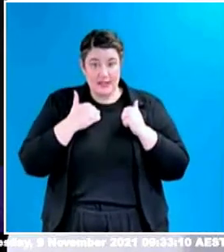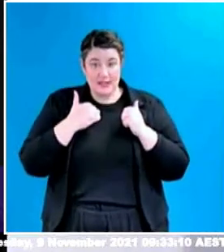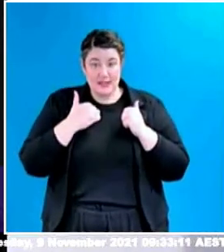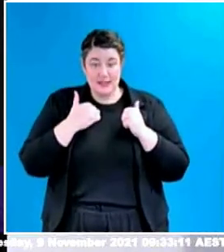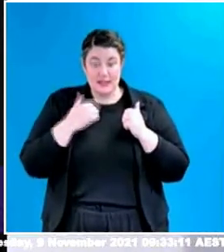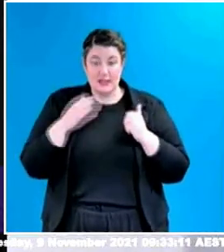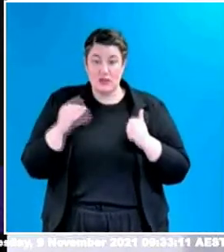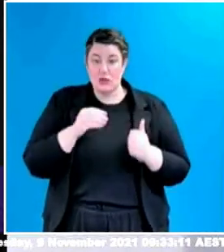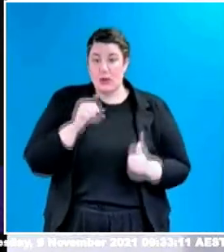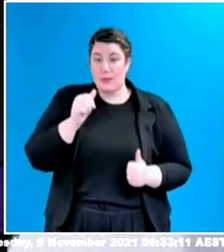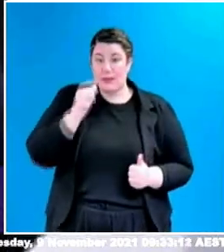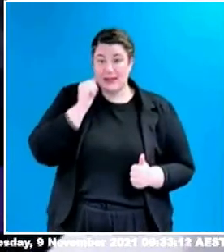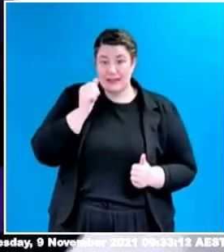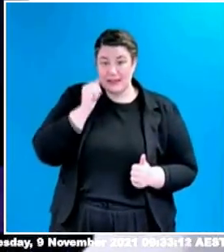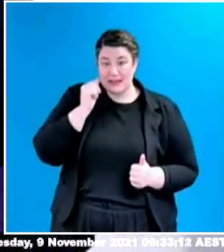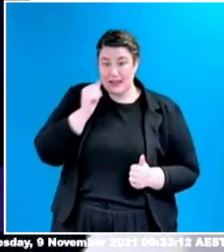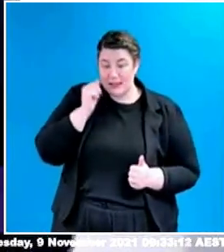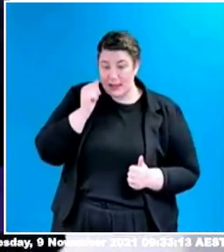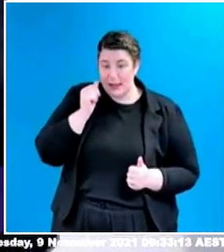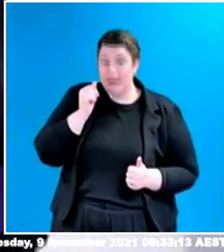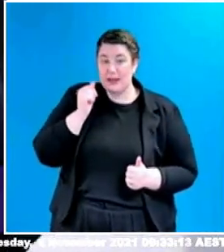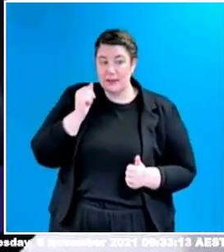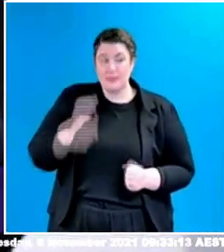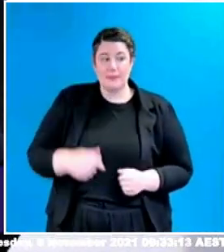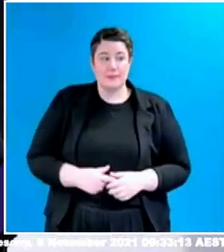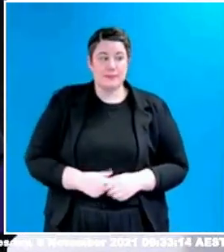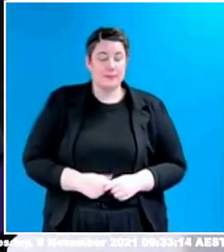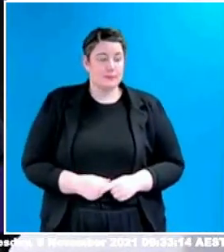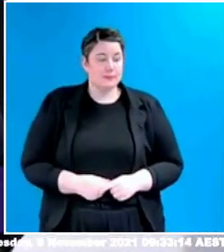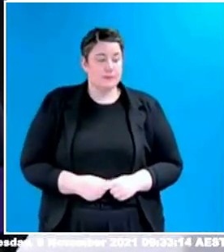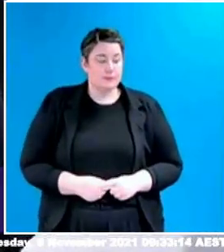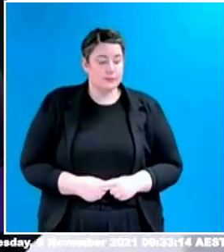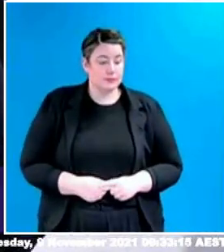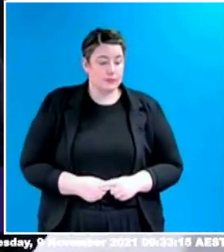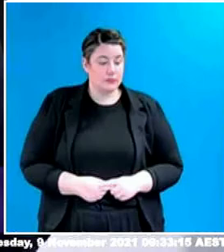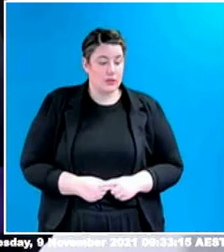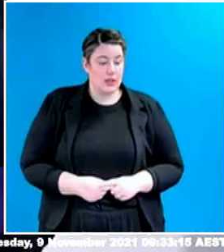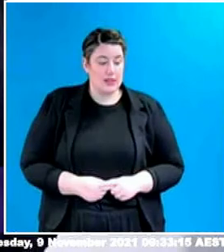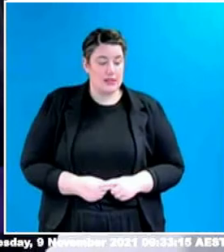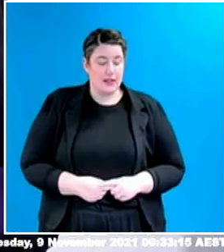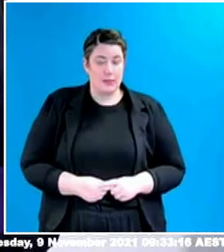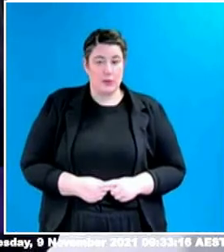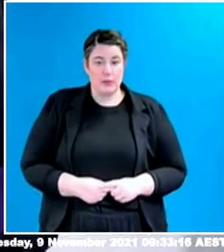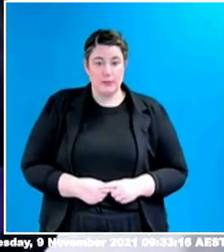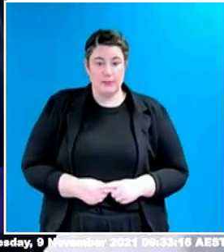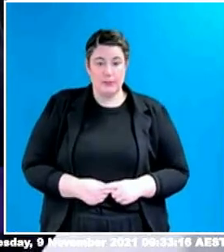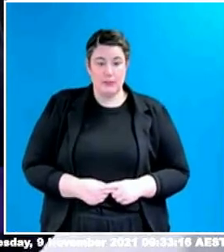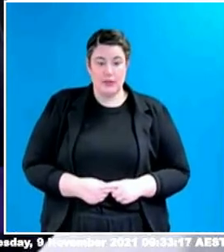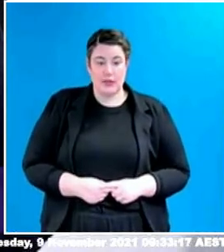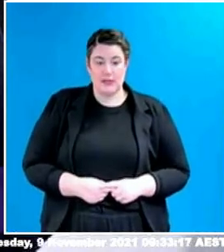I said that I would deal with the tenders overnight. There are two documents I wish to tender.